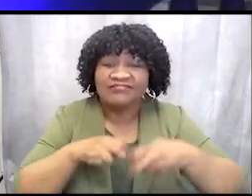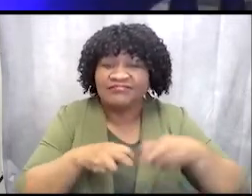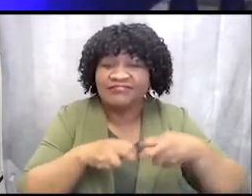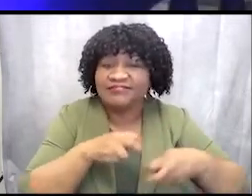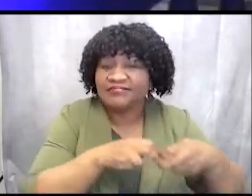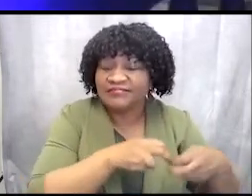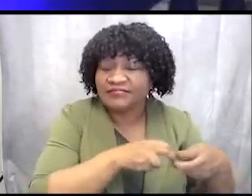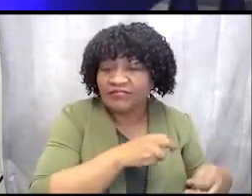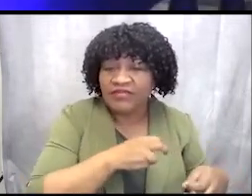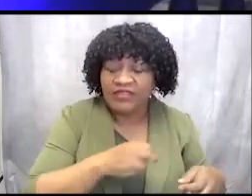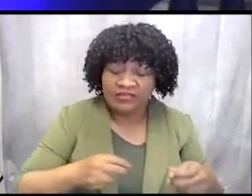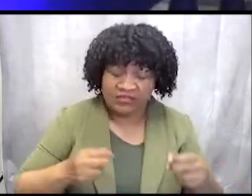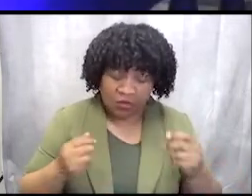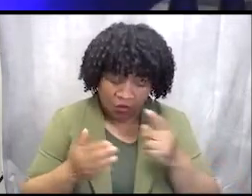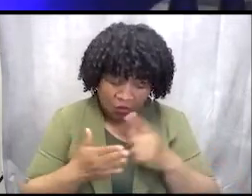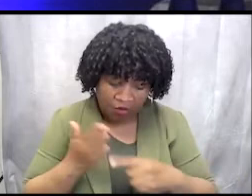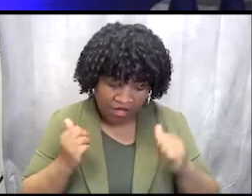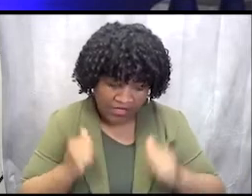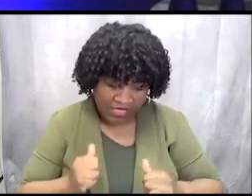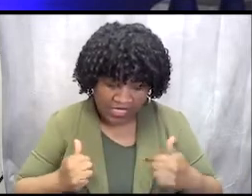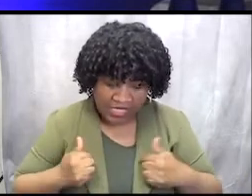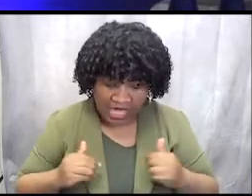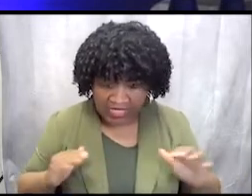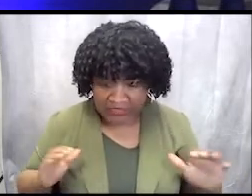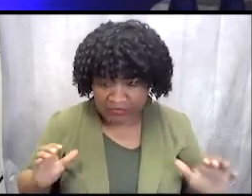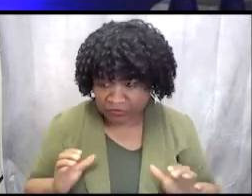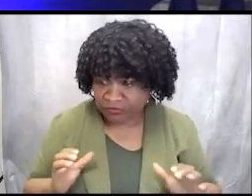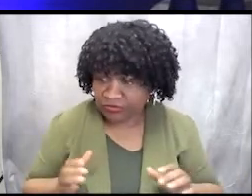So what am I trying to do from the seat that I'm sitting in?